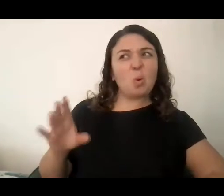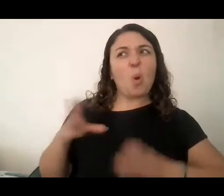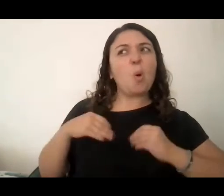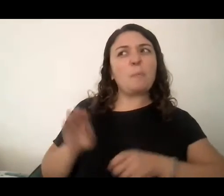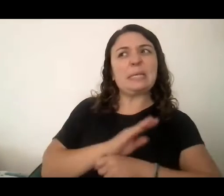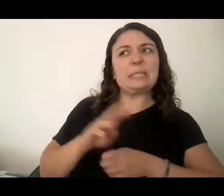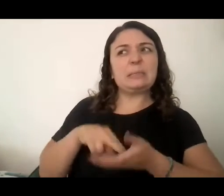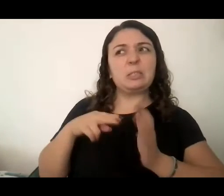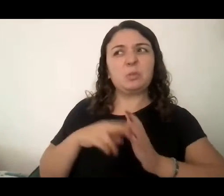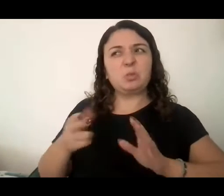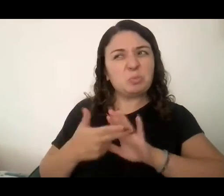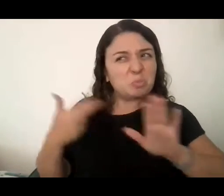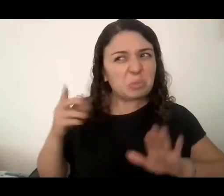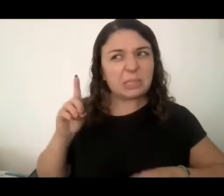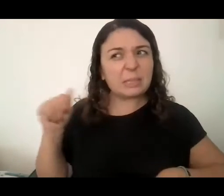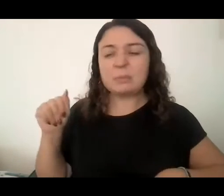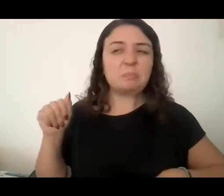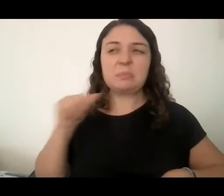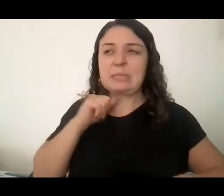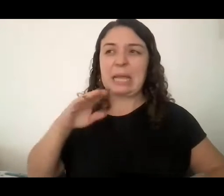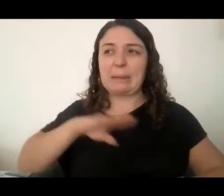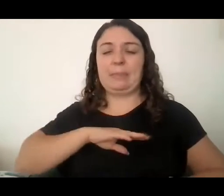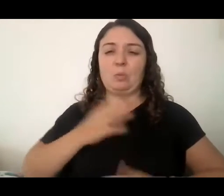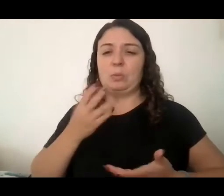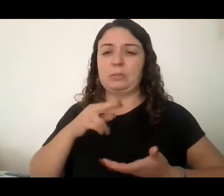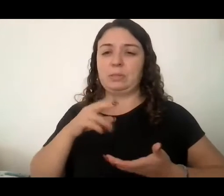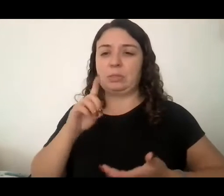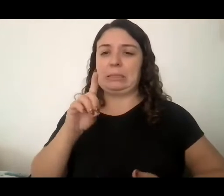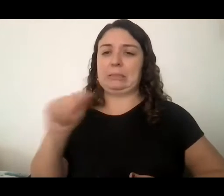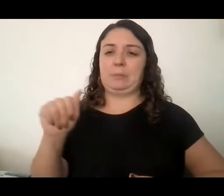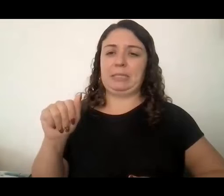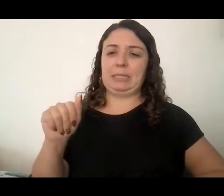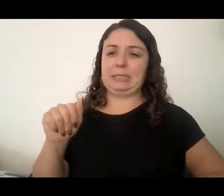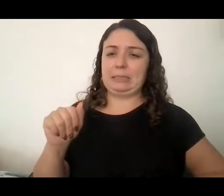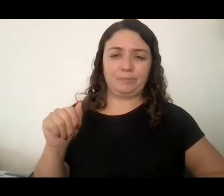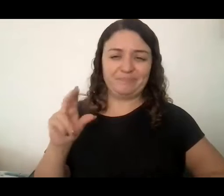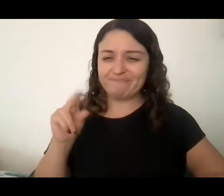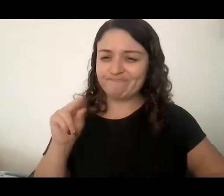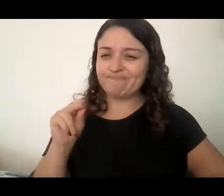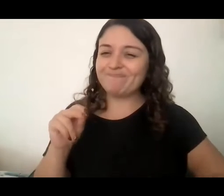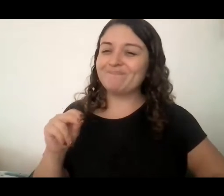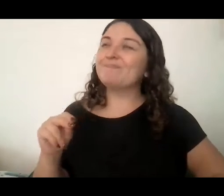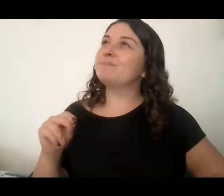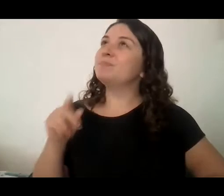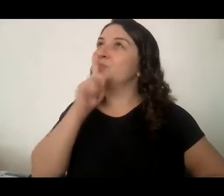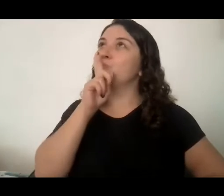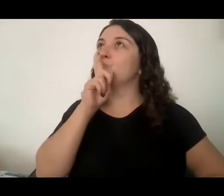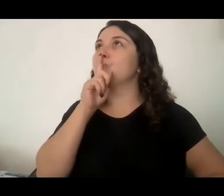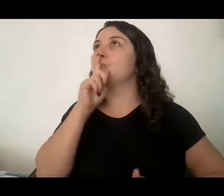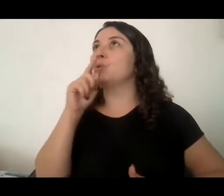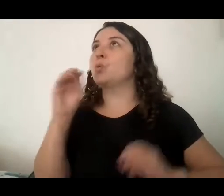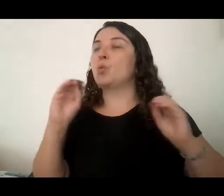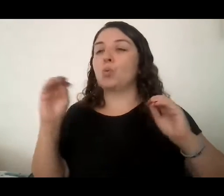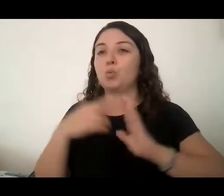you no longer meet Social Security's definition of disability. There's no rule that allows them